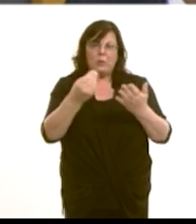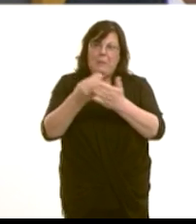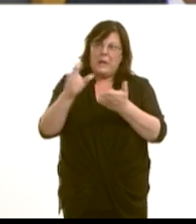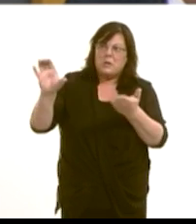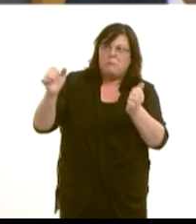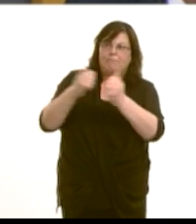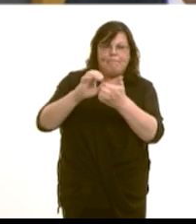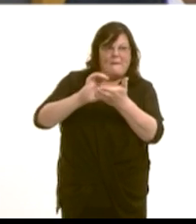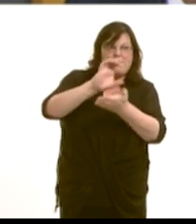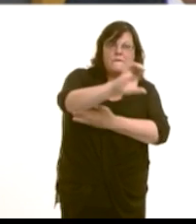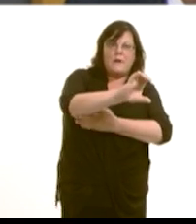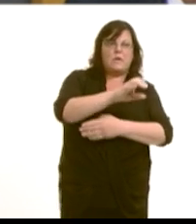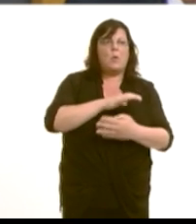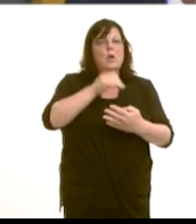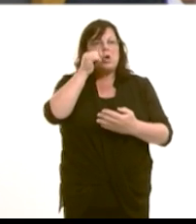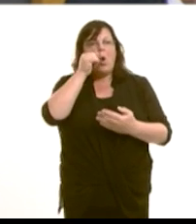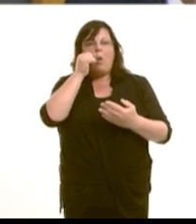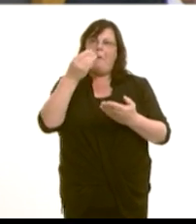Now I understand that thatís been reduced to less than 50 per cent of the total, so